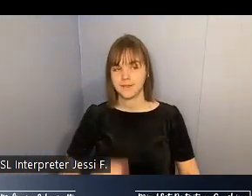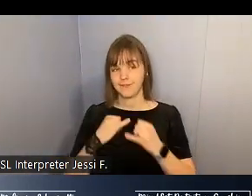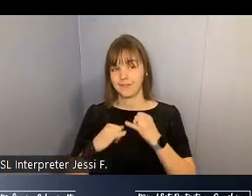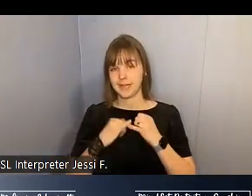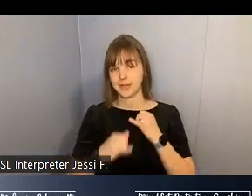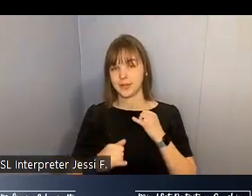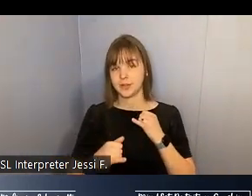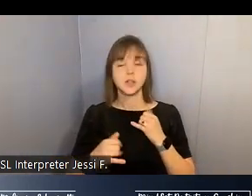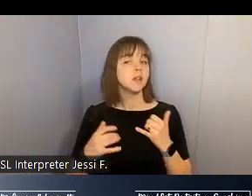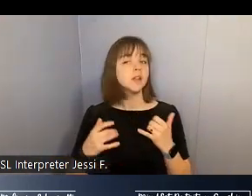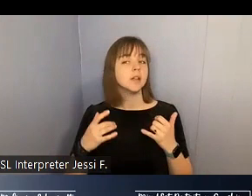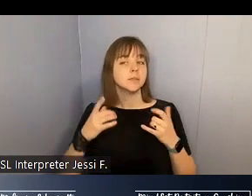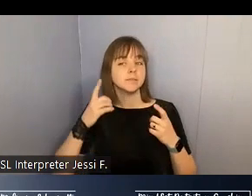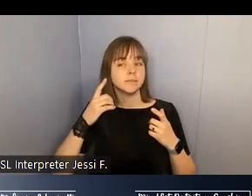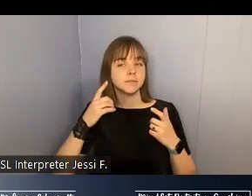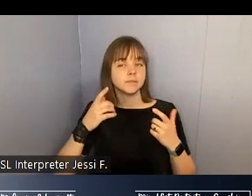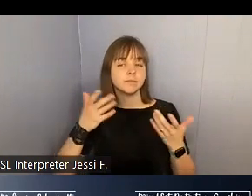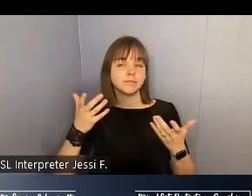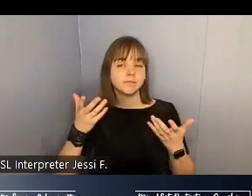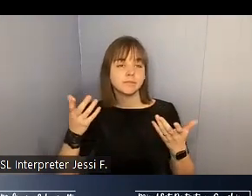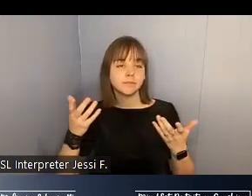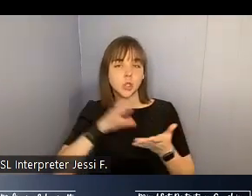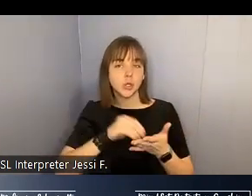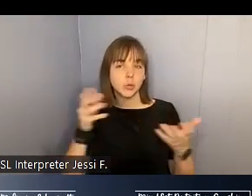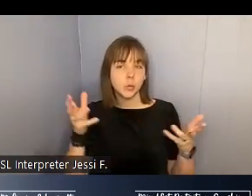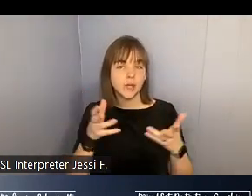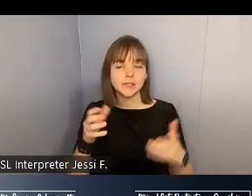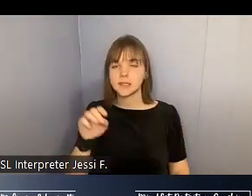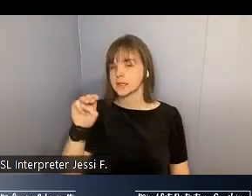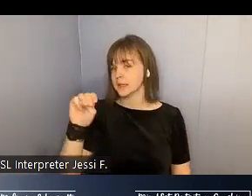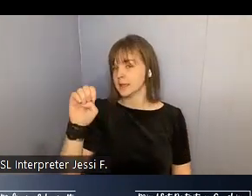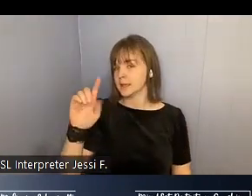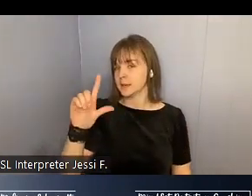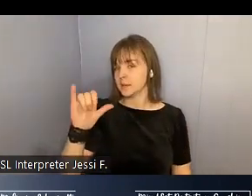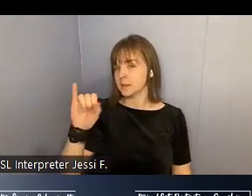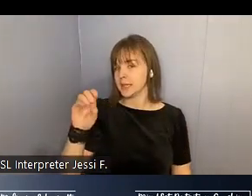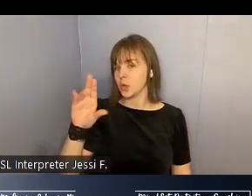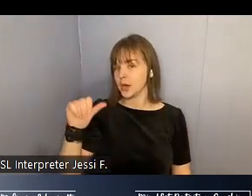We just want to be ever better across that spectrum of worst possible case to best possible case.